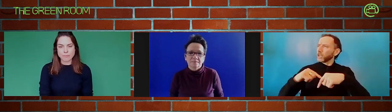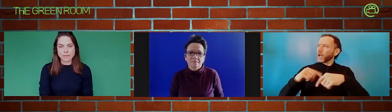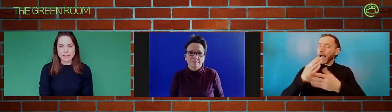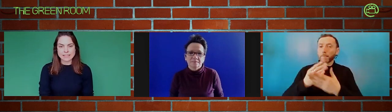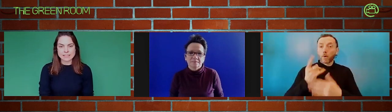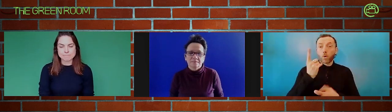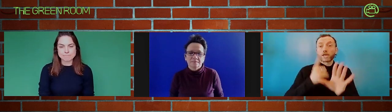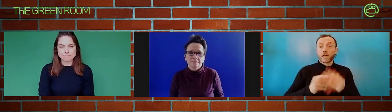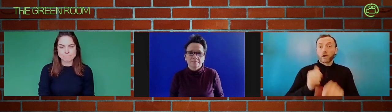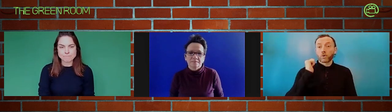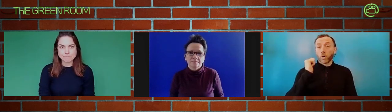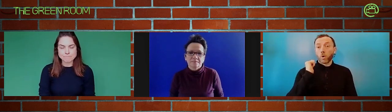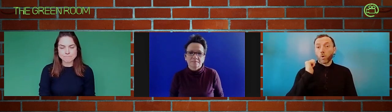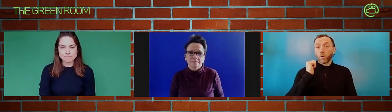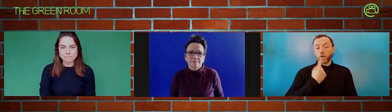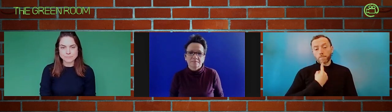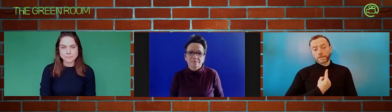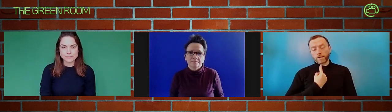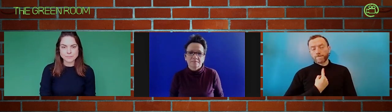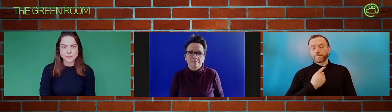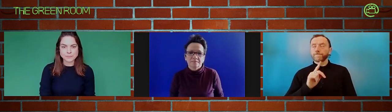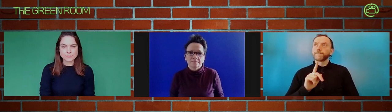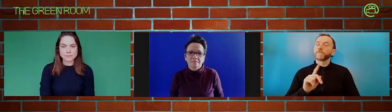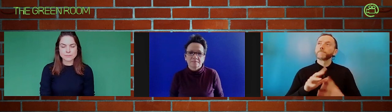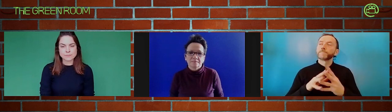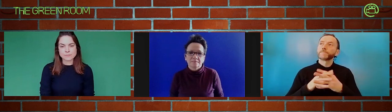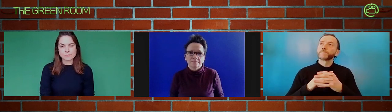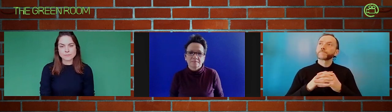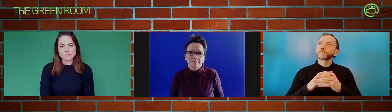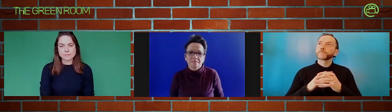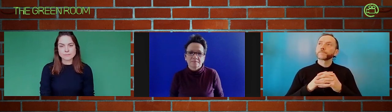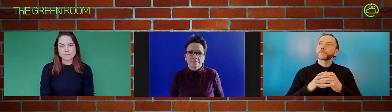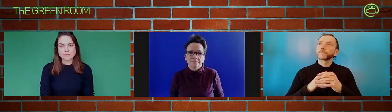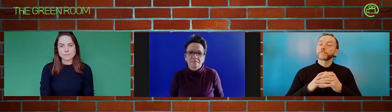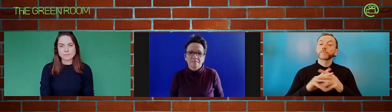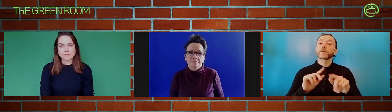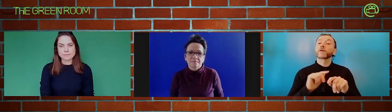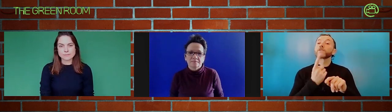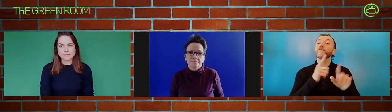I took the first year technical theatre students from Rose